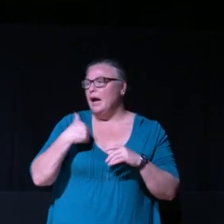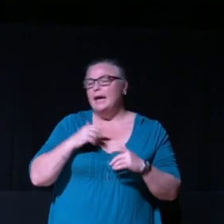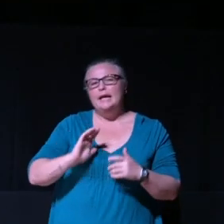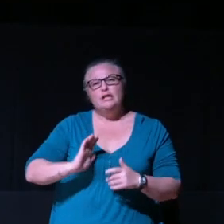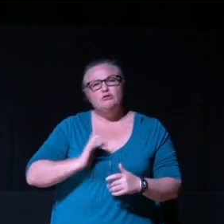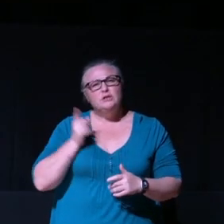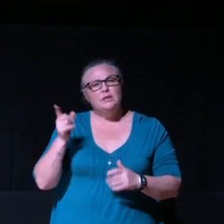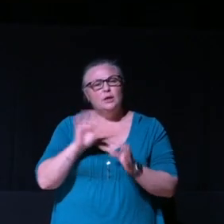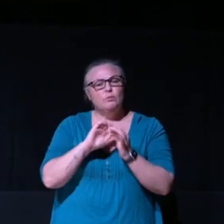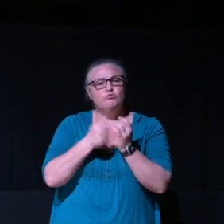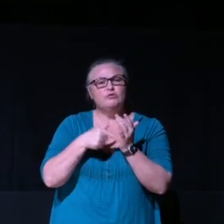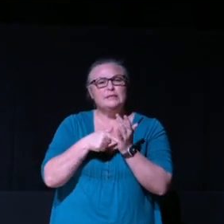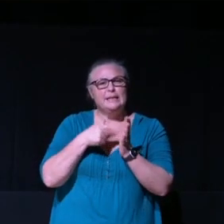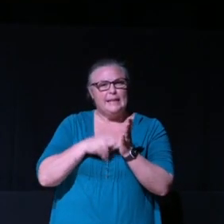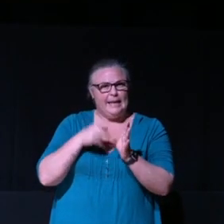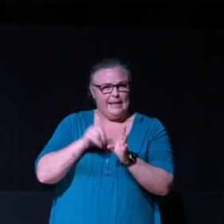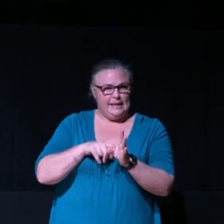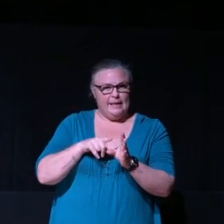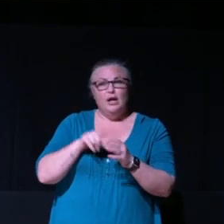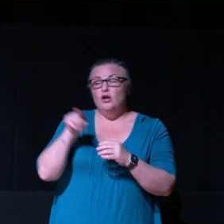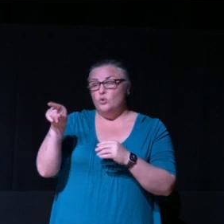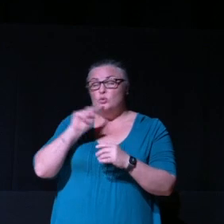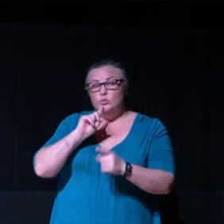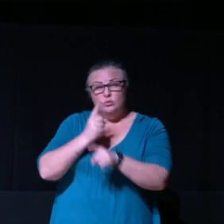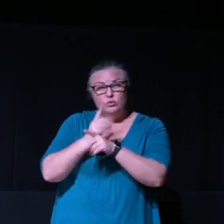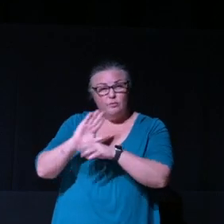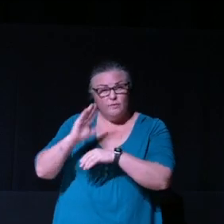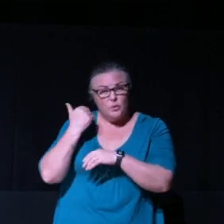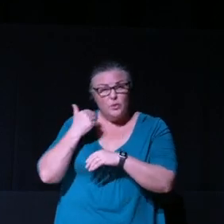you raised earlier that you know part of what cancel culture has